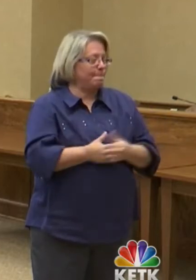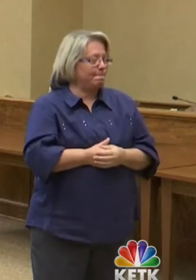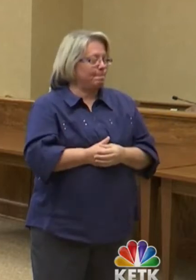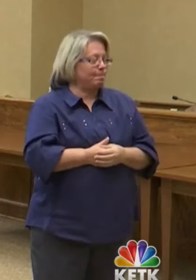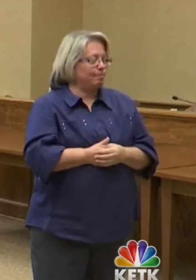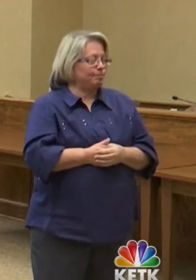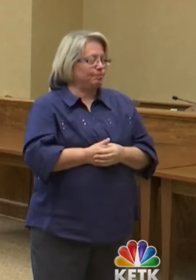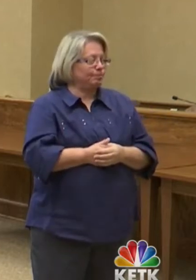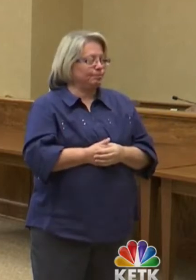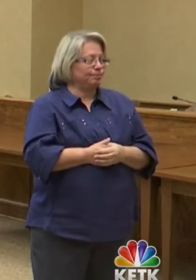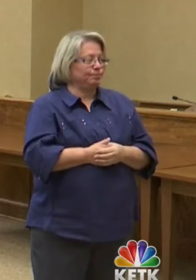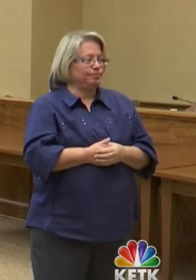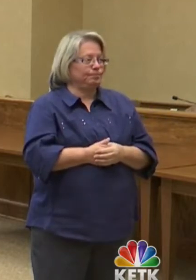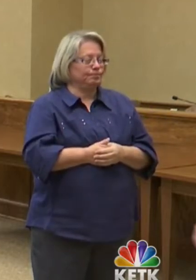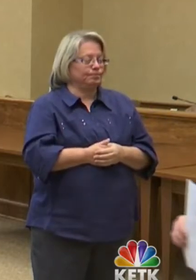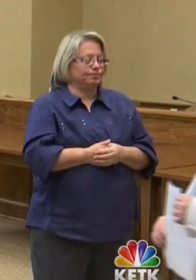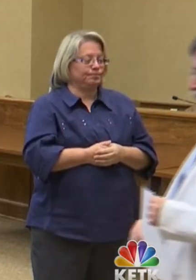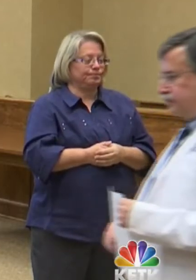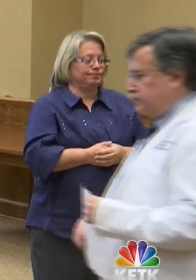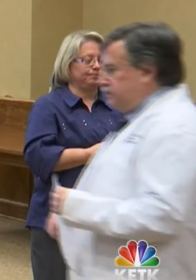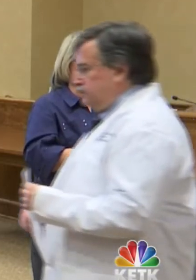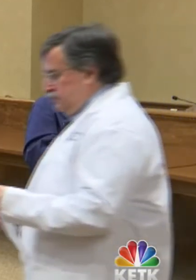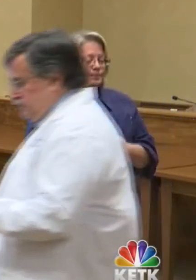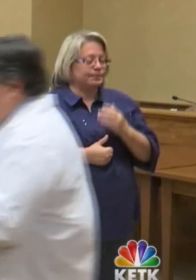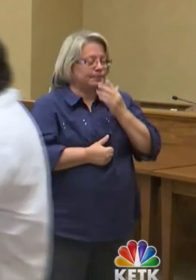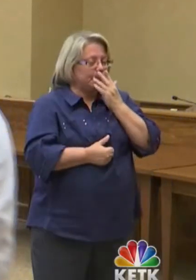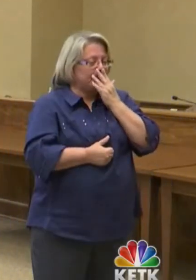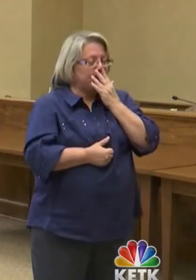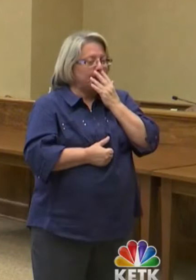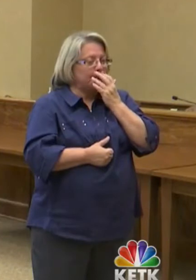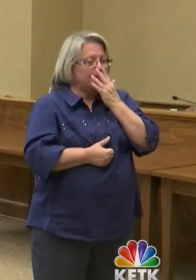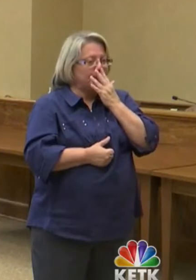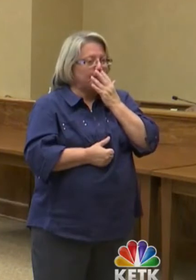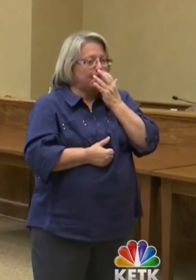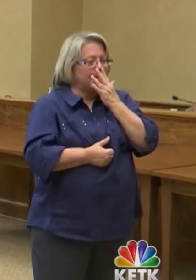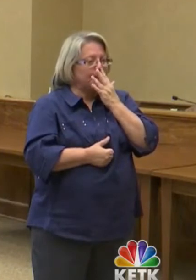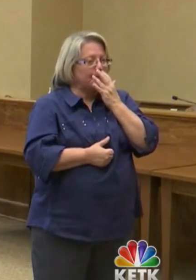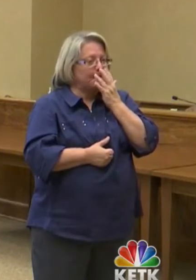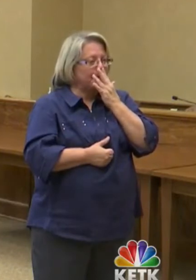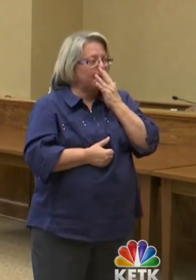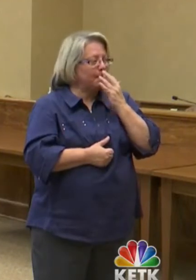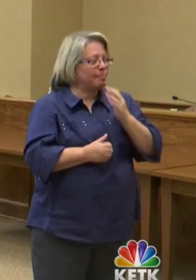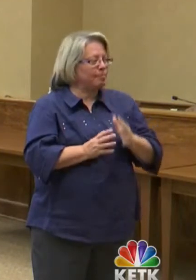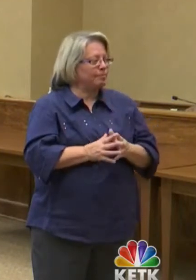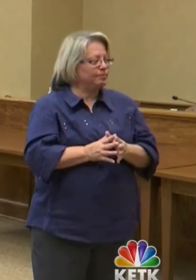GET CORONAVIRUS. JEFF LEVINE HEALTH AUTHORITY UP HERE. DOCTOR LEVINE.